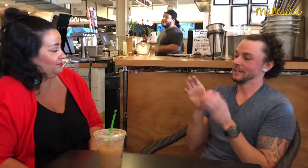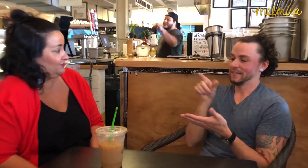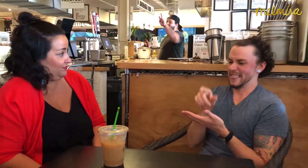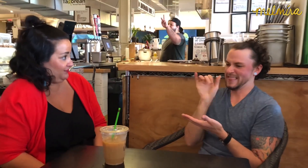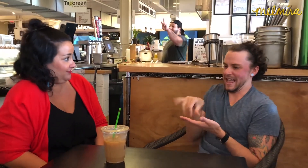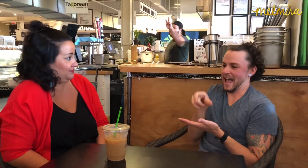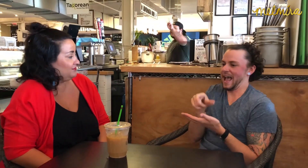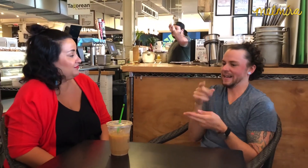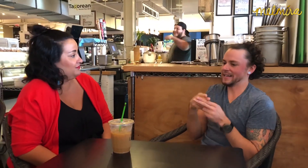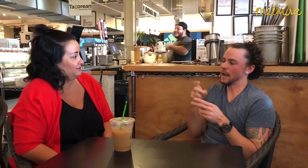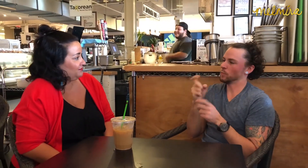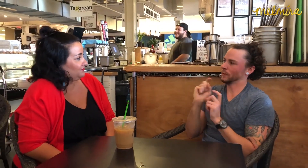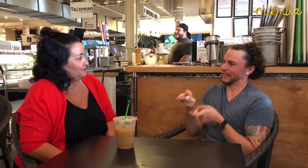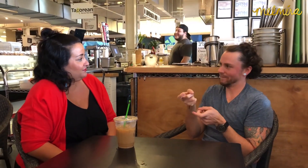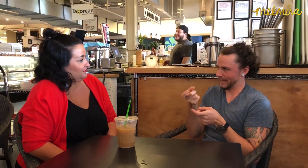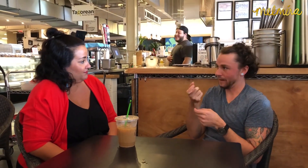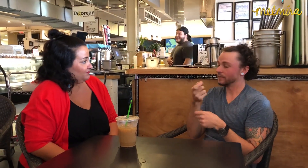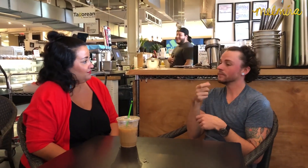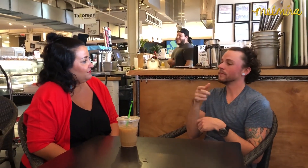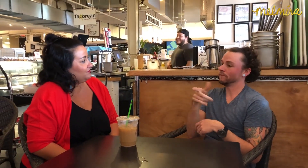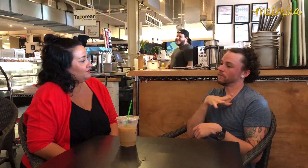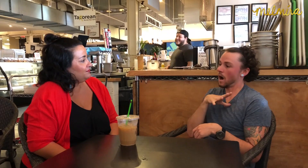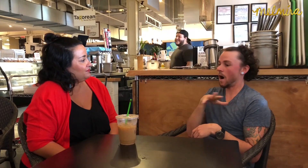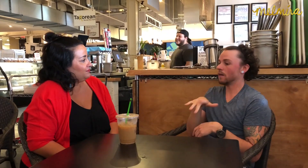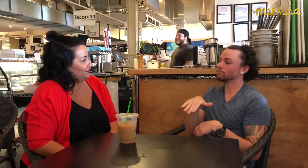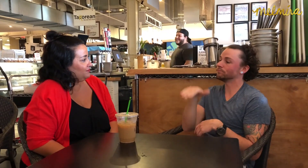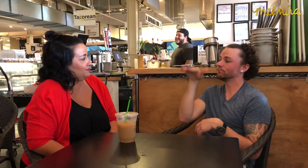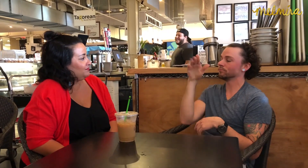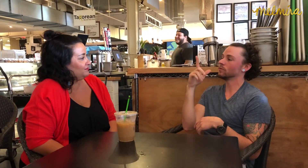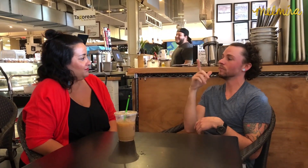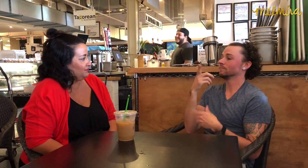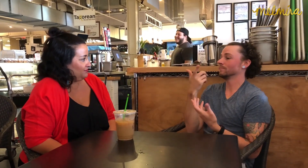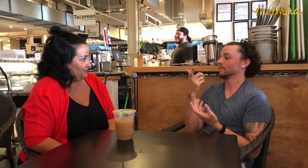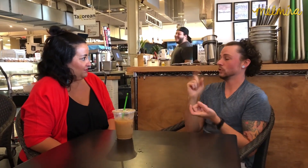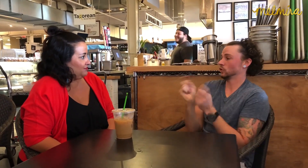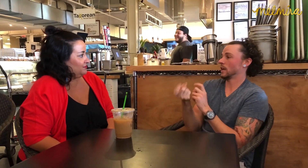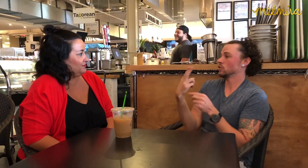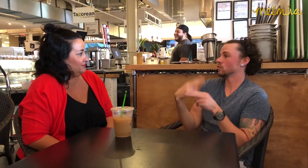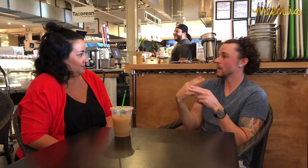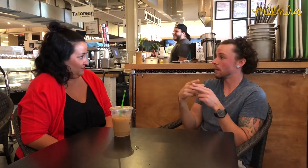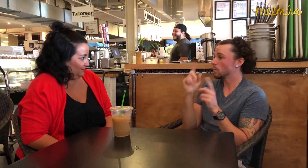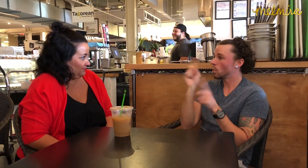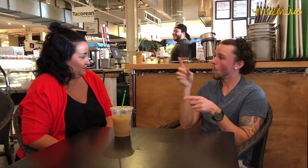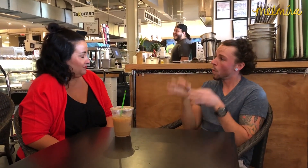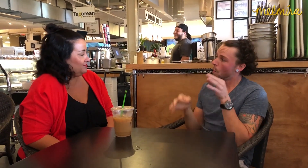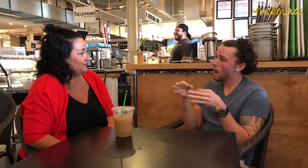you are given a name on your birth certificate. After you've grown up, you can change your name